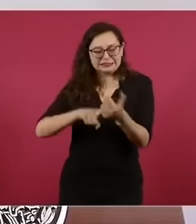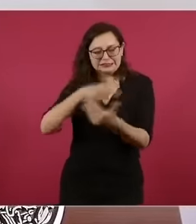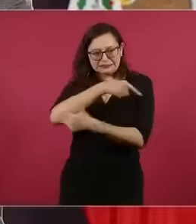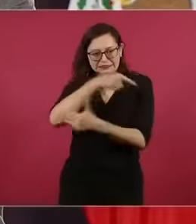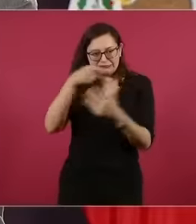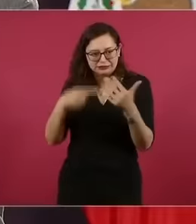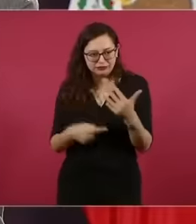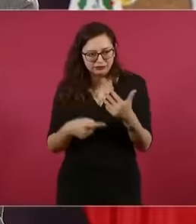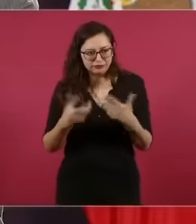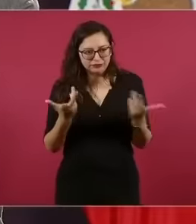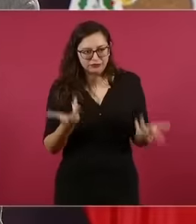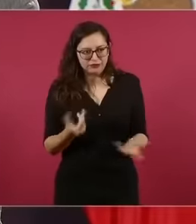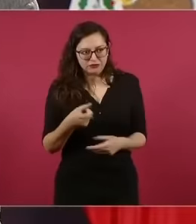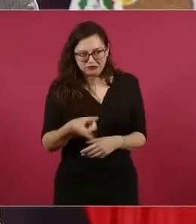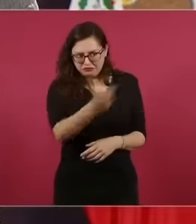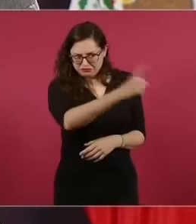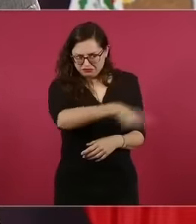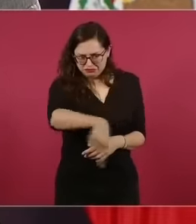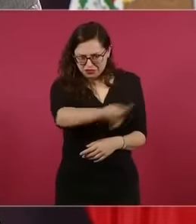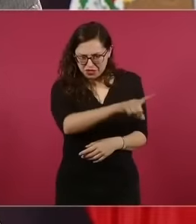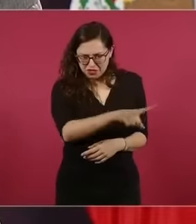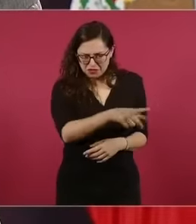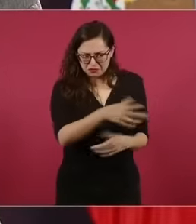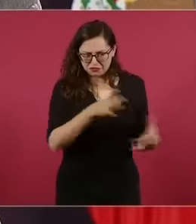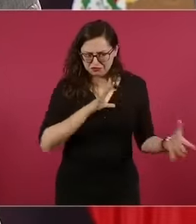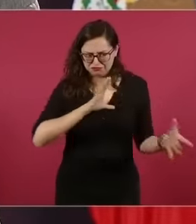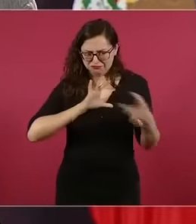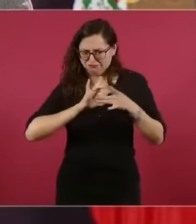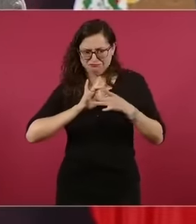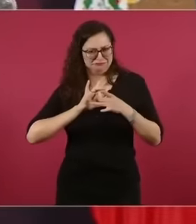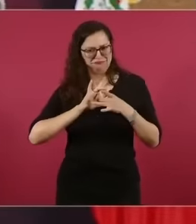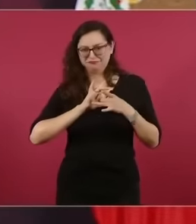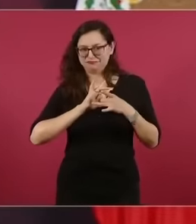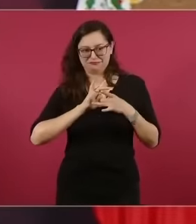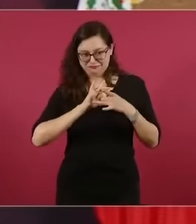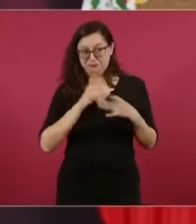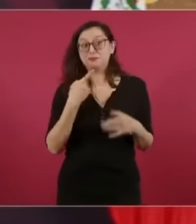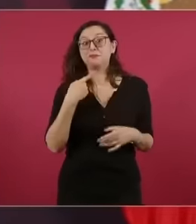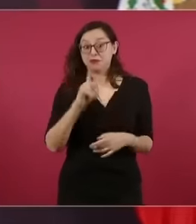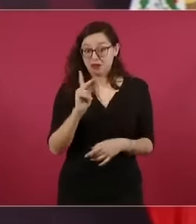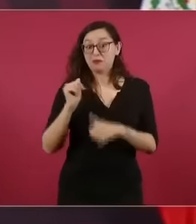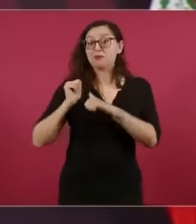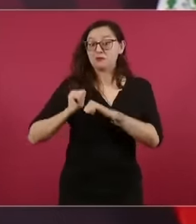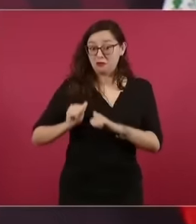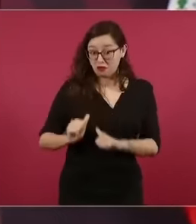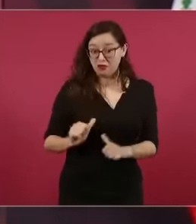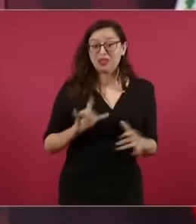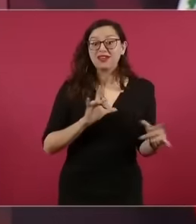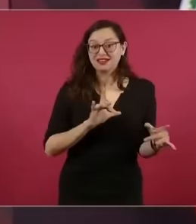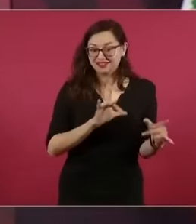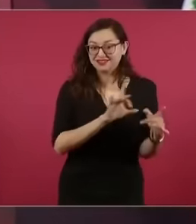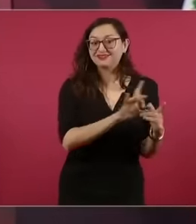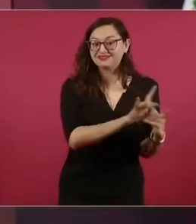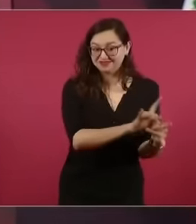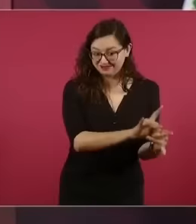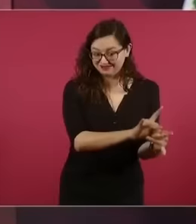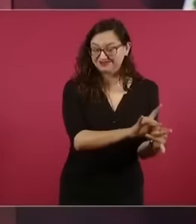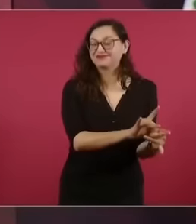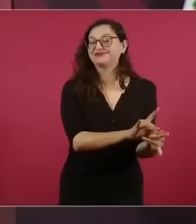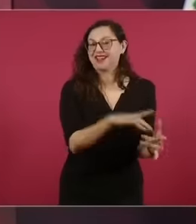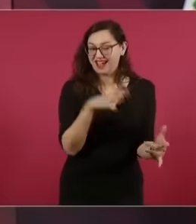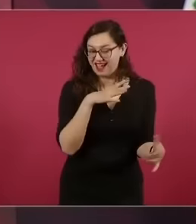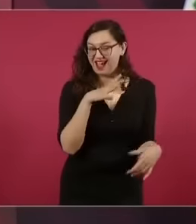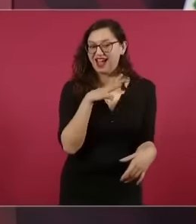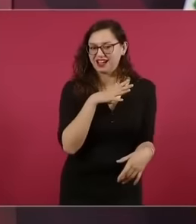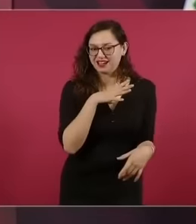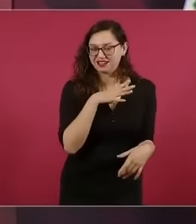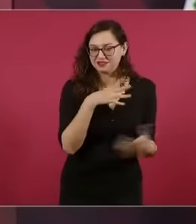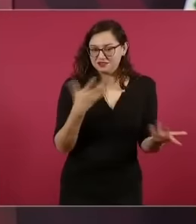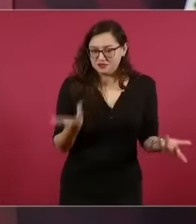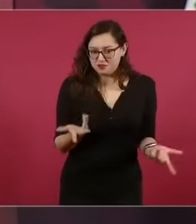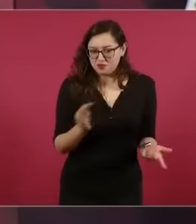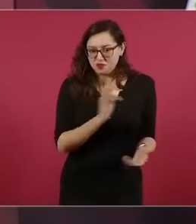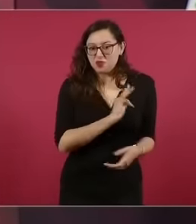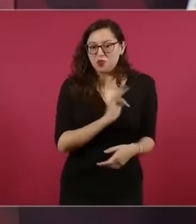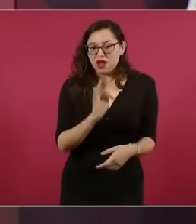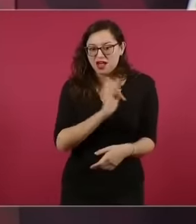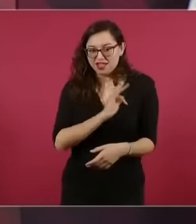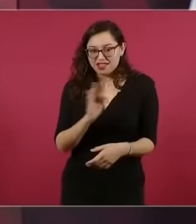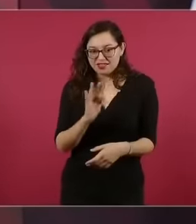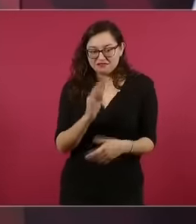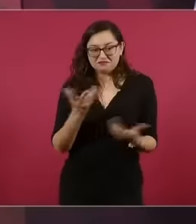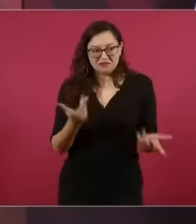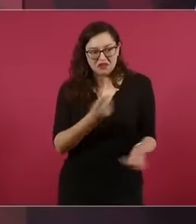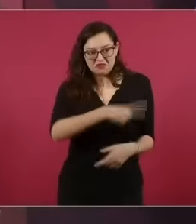government .